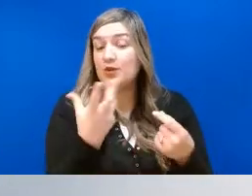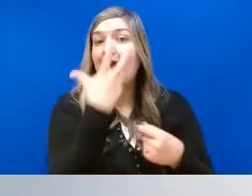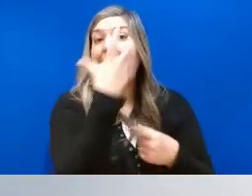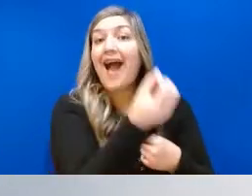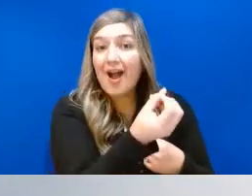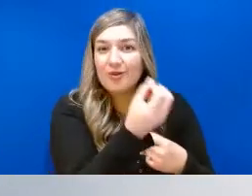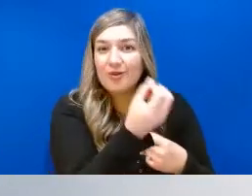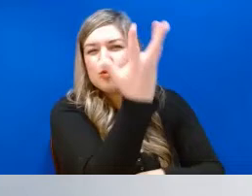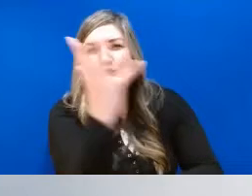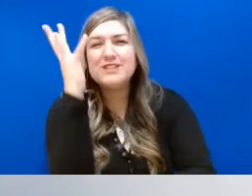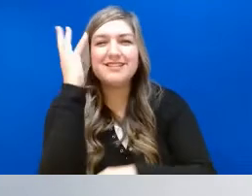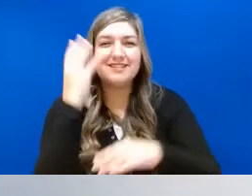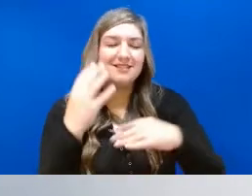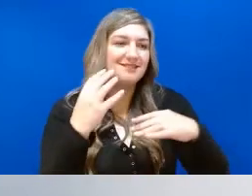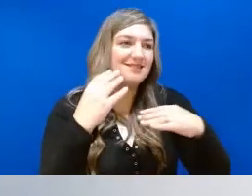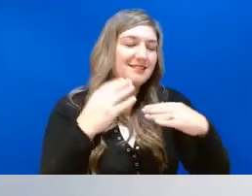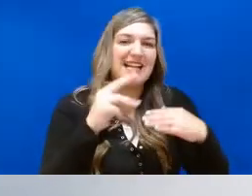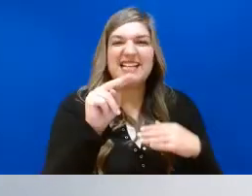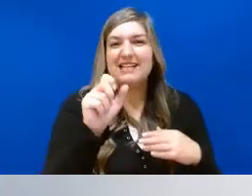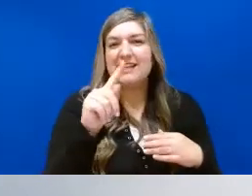as you're looking at your core values, that's a core value.